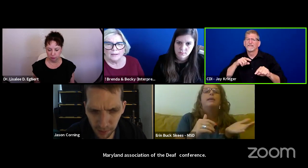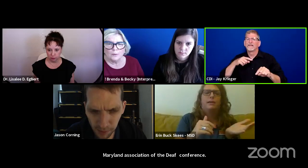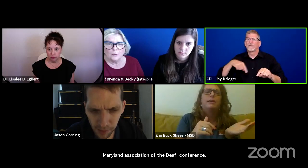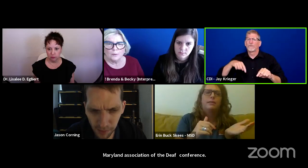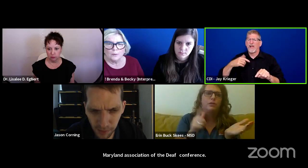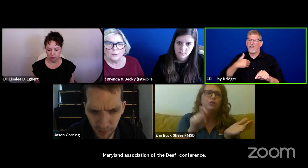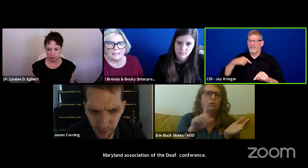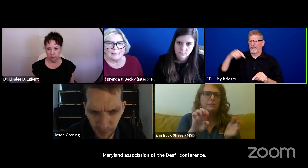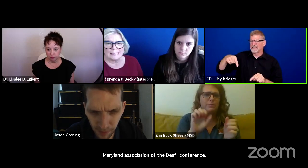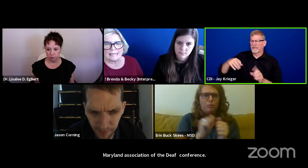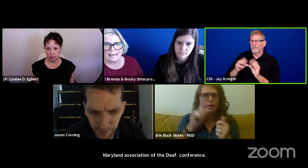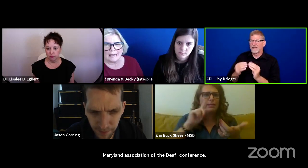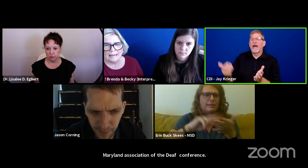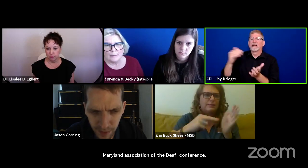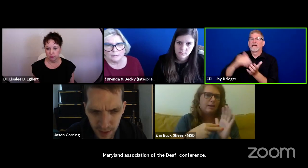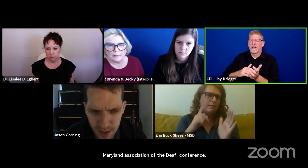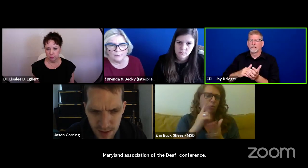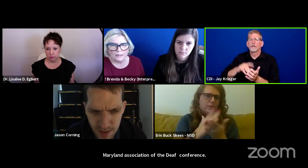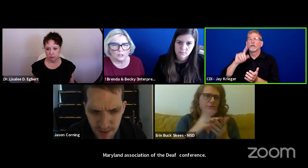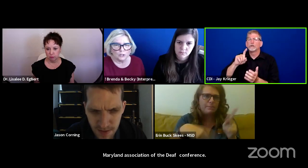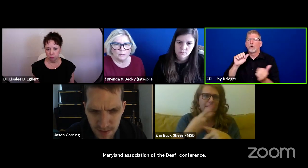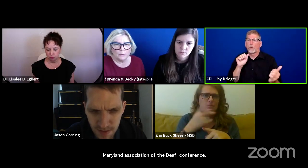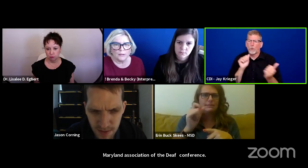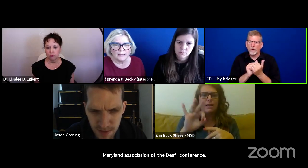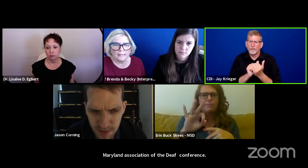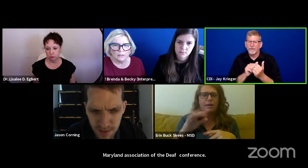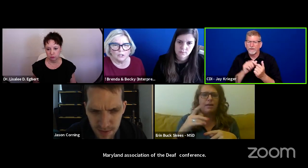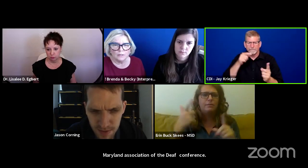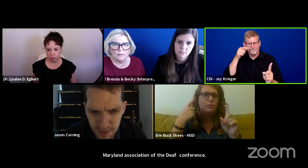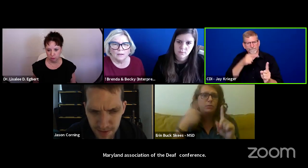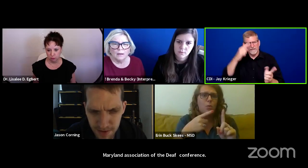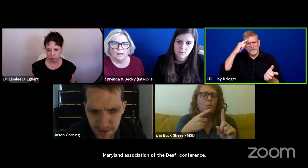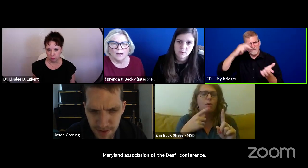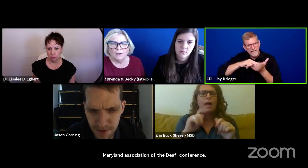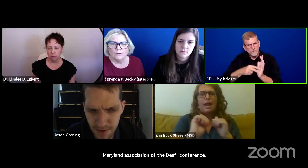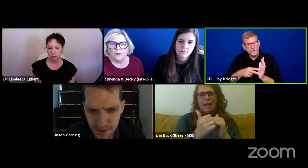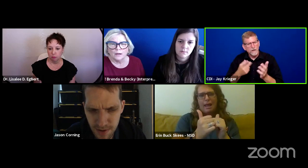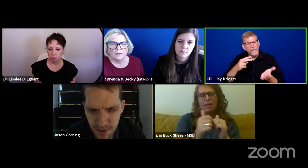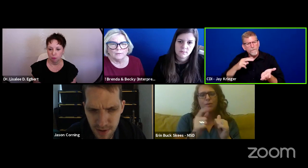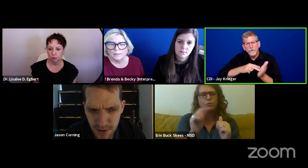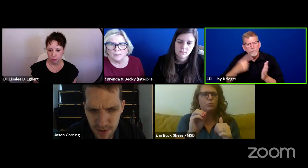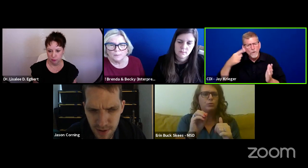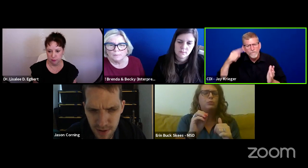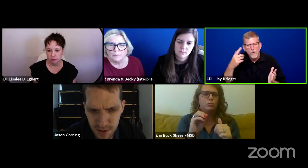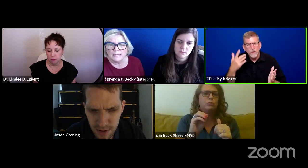And if we have those meetings again, I believe that it should be with the intention of meeting